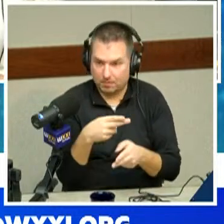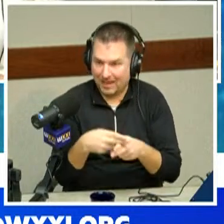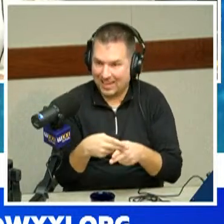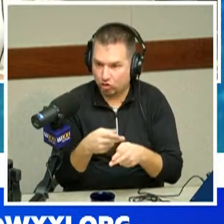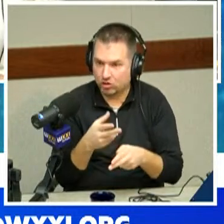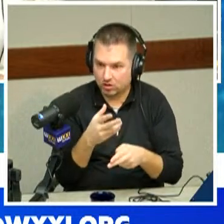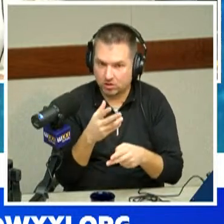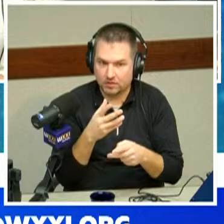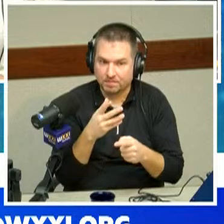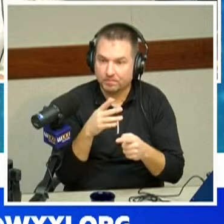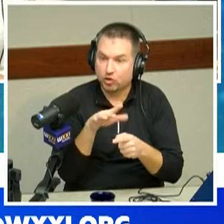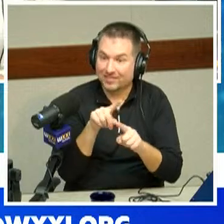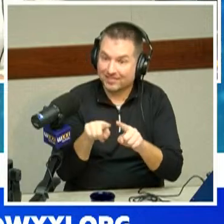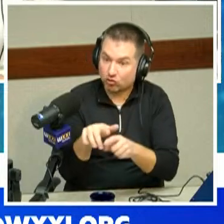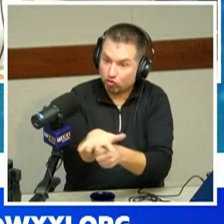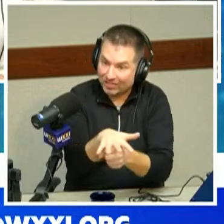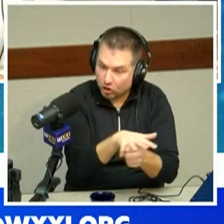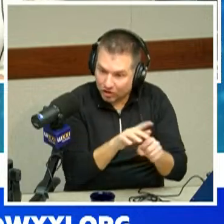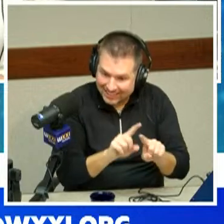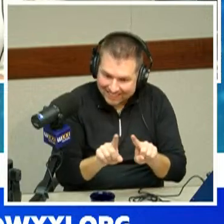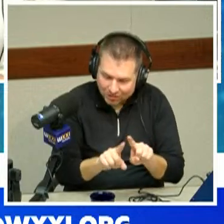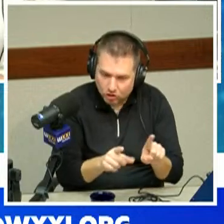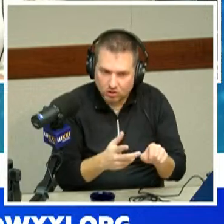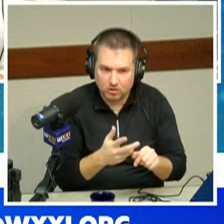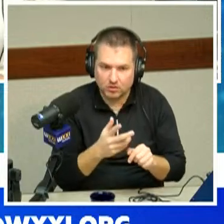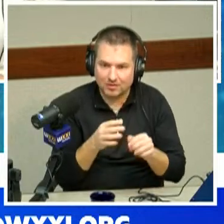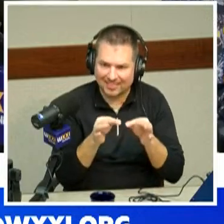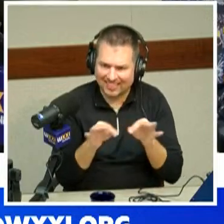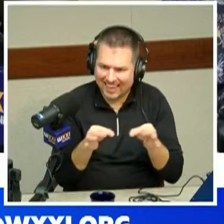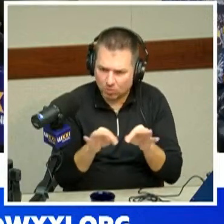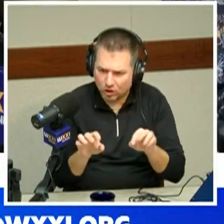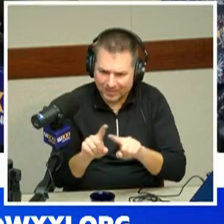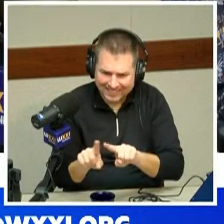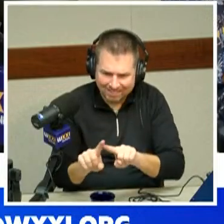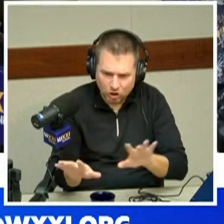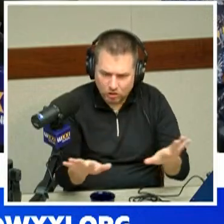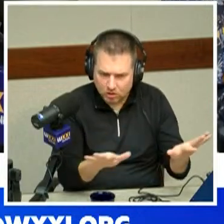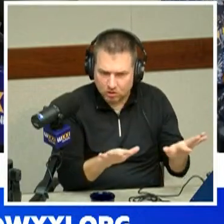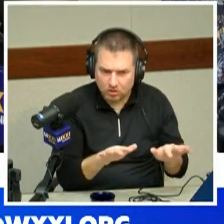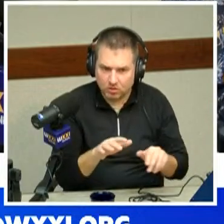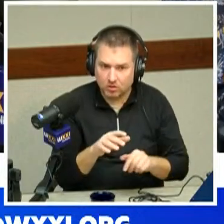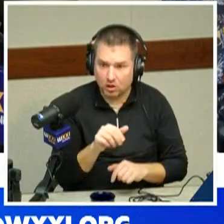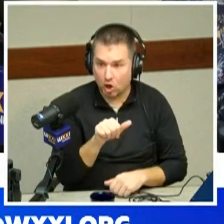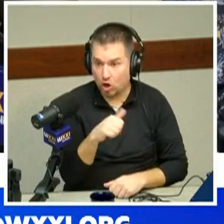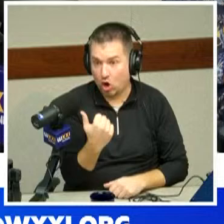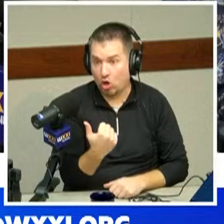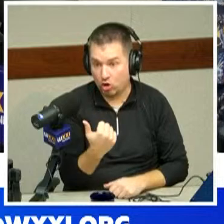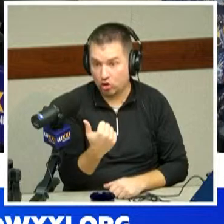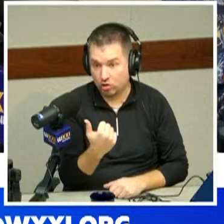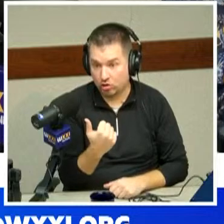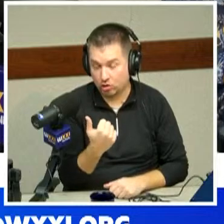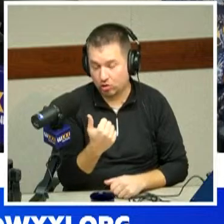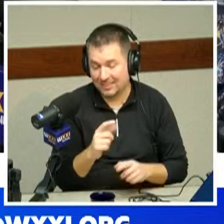the regional differences the um the the language differences another difference and a huge one is